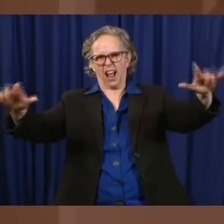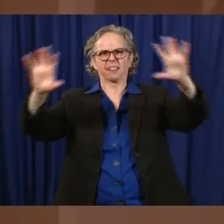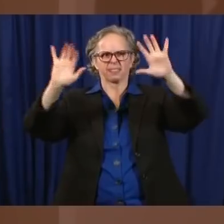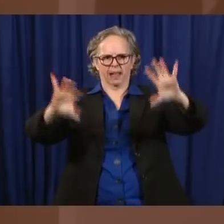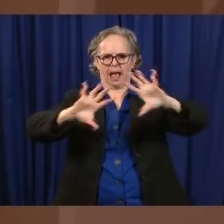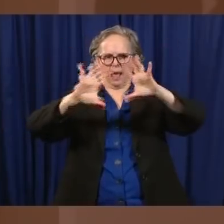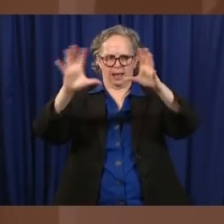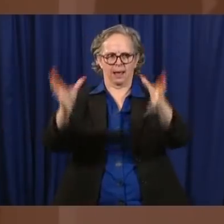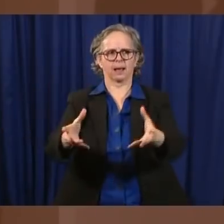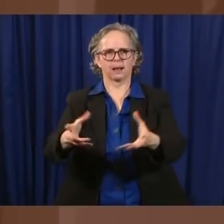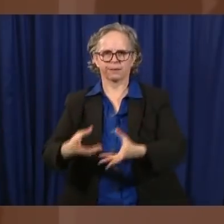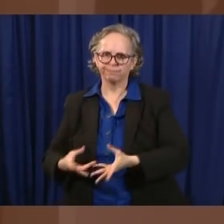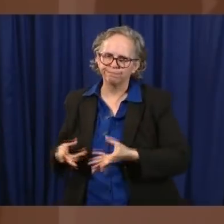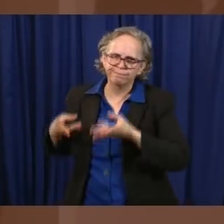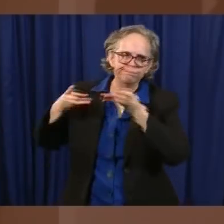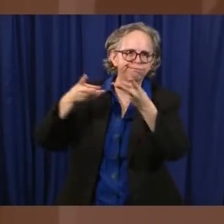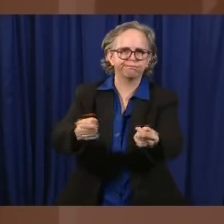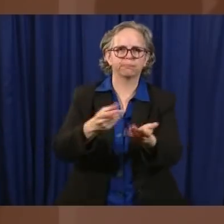CEREAL, PASTA AND RICE, BOXED